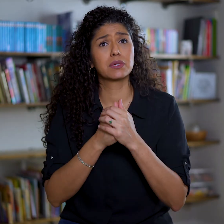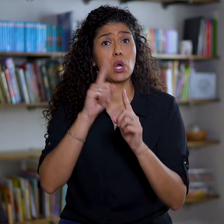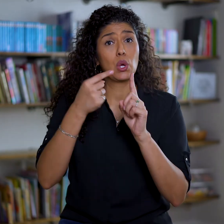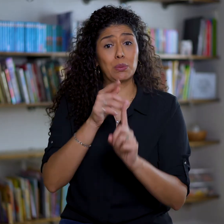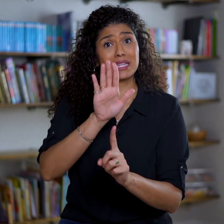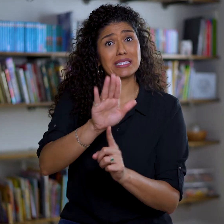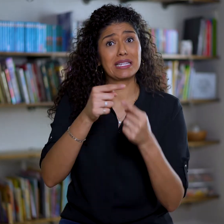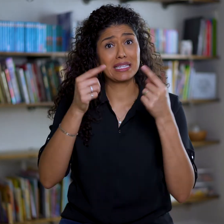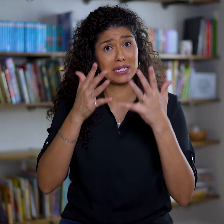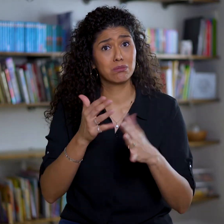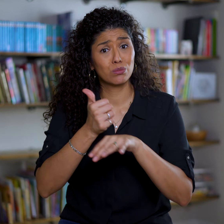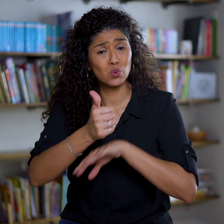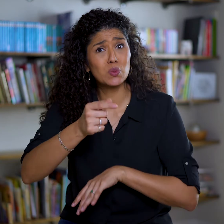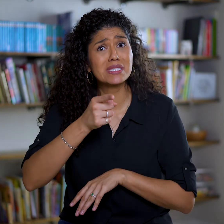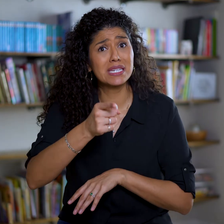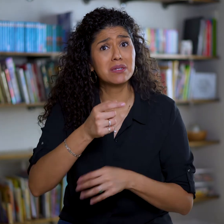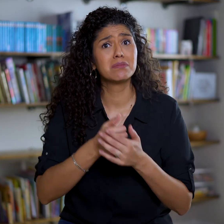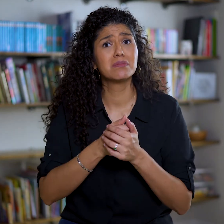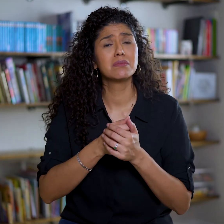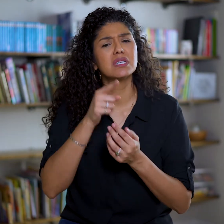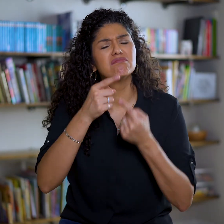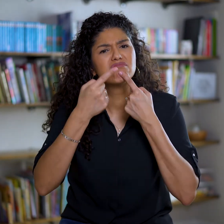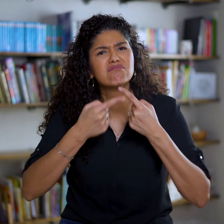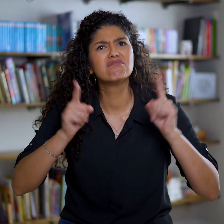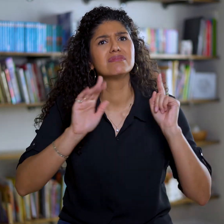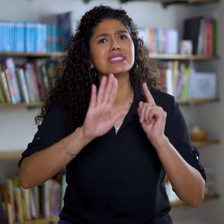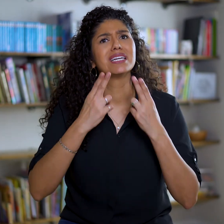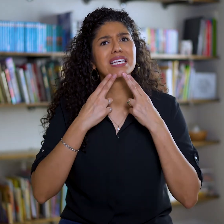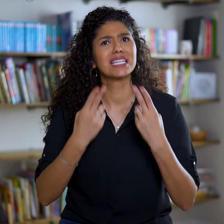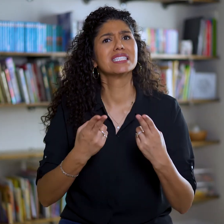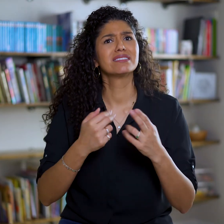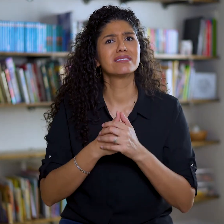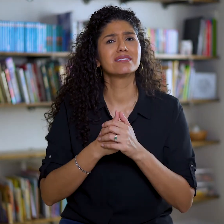He declares his innocence in regard to his enemies’ attacks.